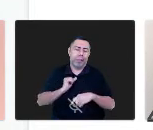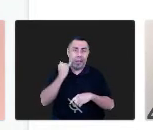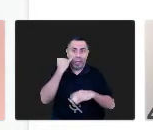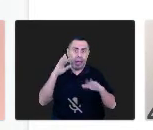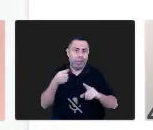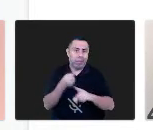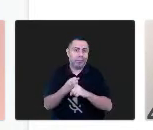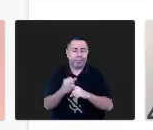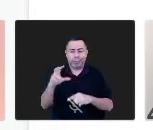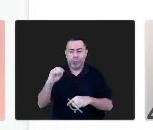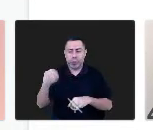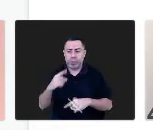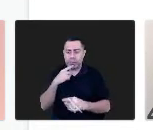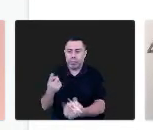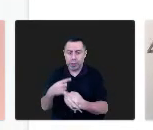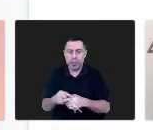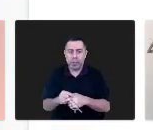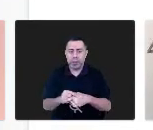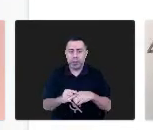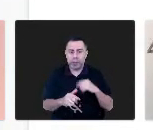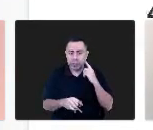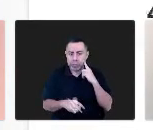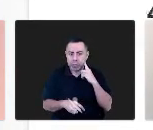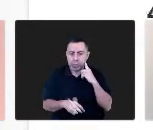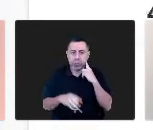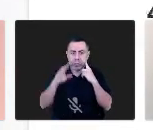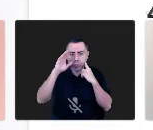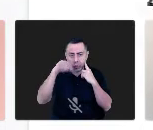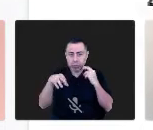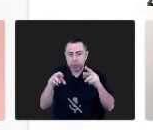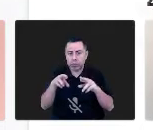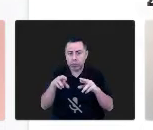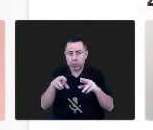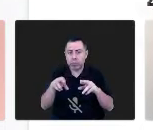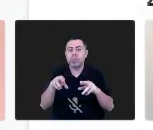is the skills to do a job are very different from the skills to get a job okay and this